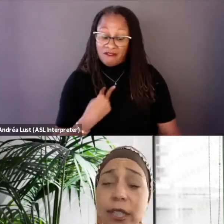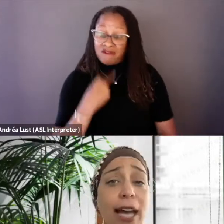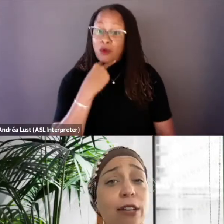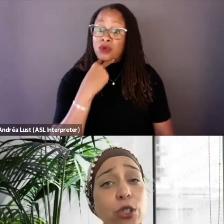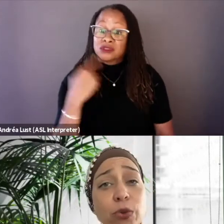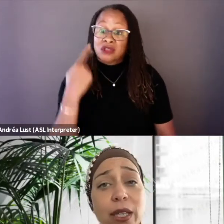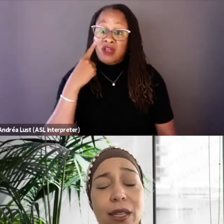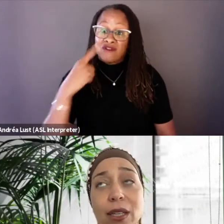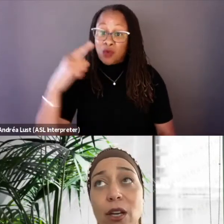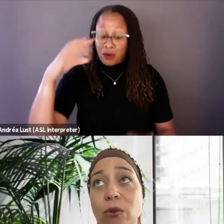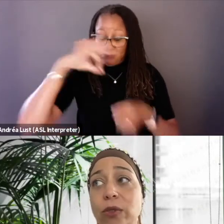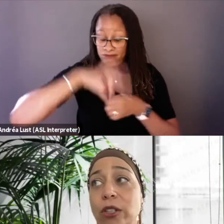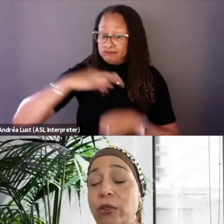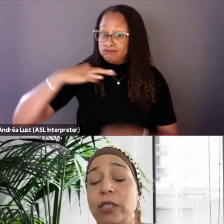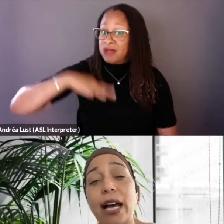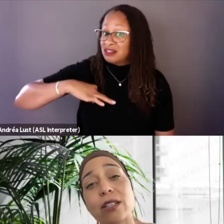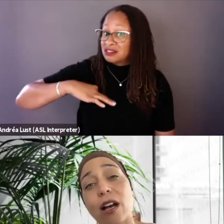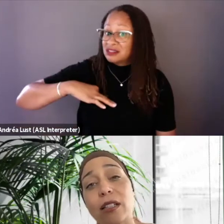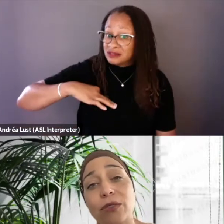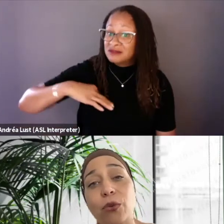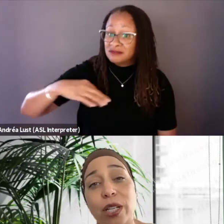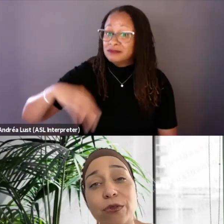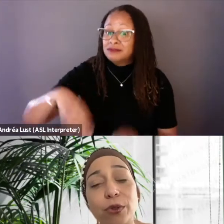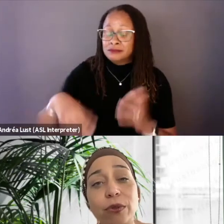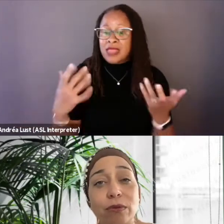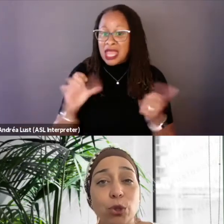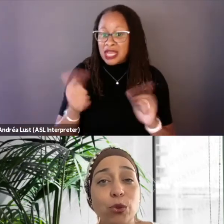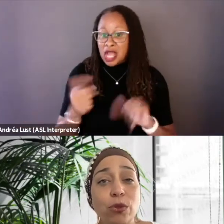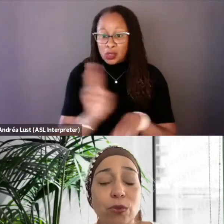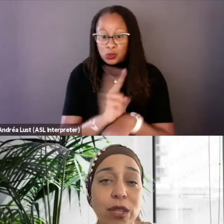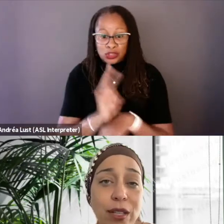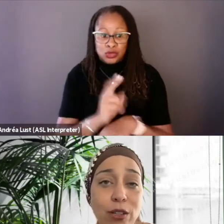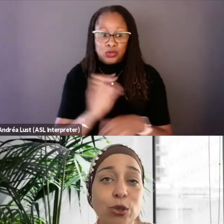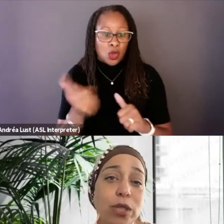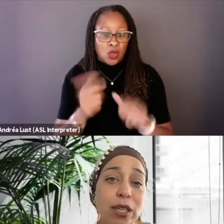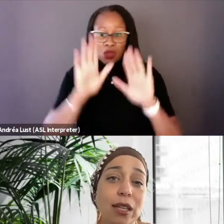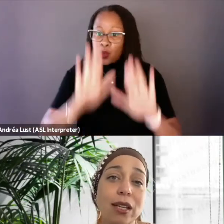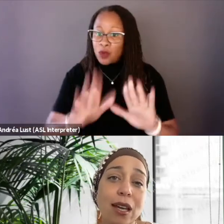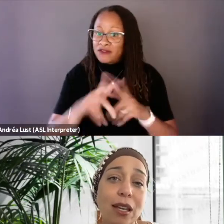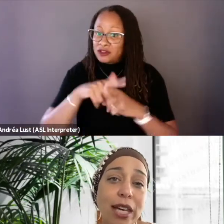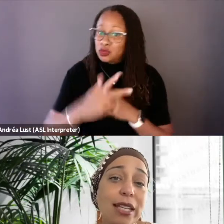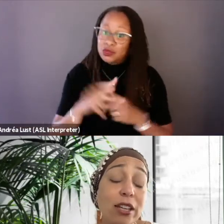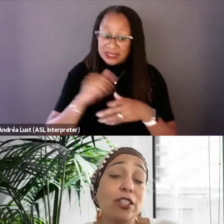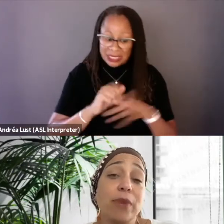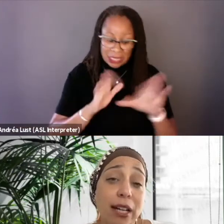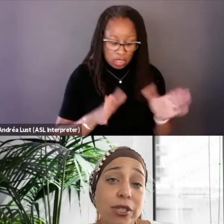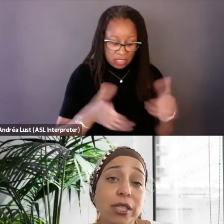And how do we, you know, utilize all of the wonderful tools within our toolkit, that is our democracy?